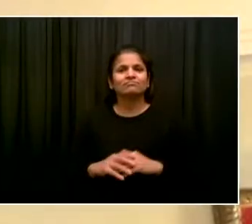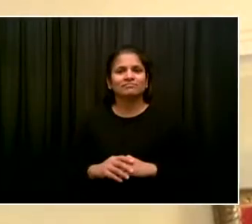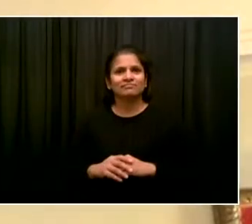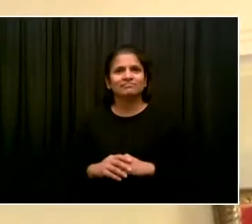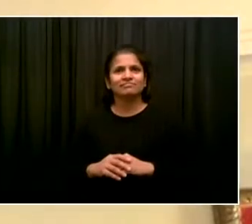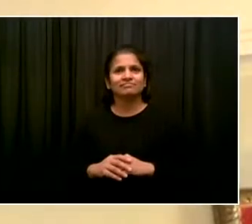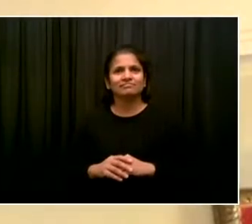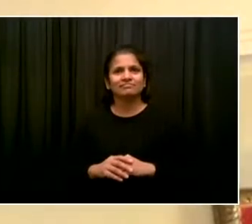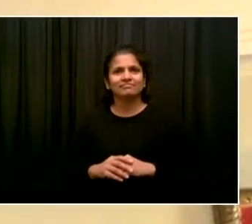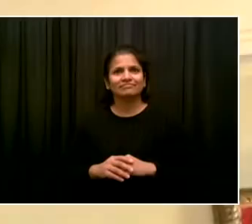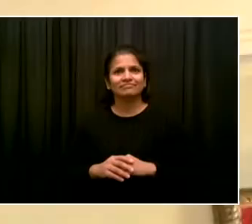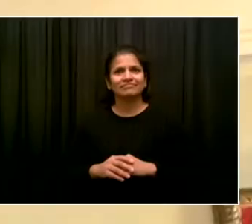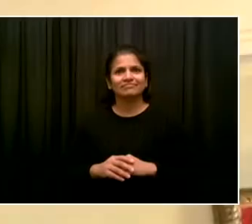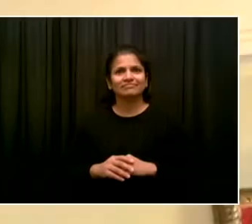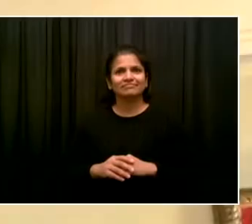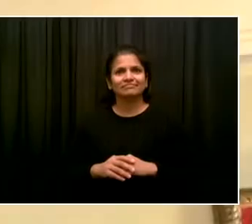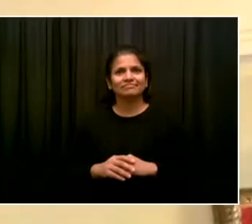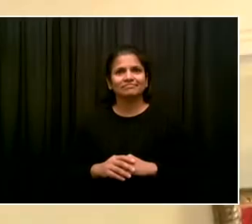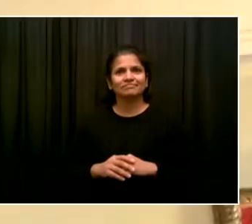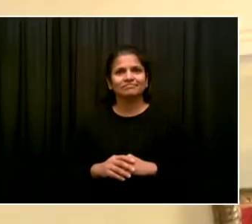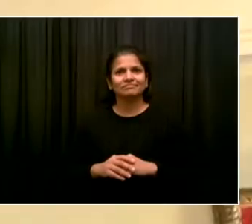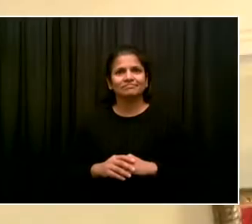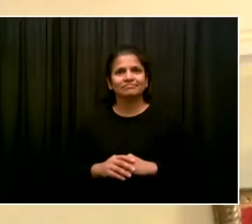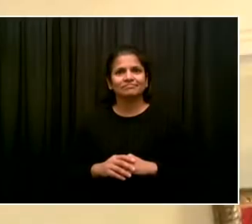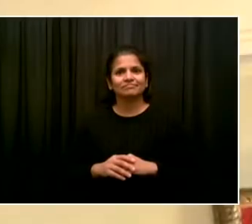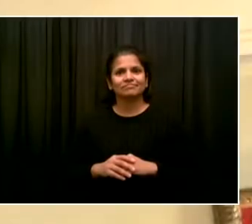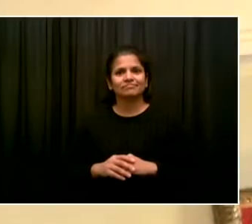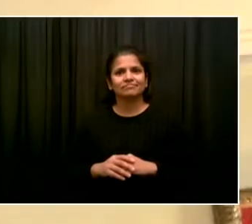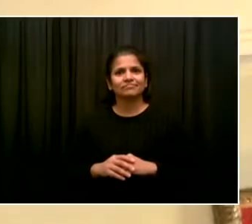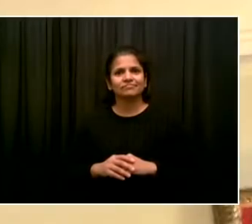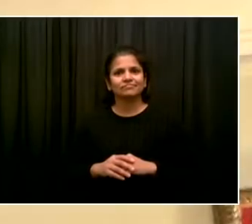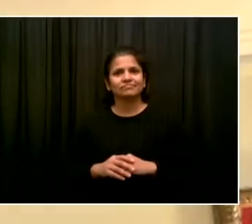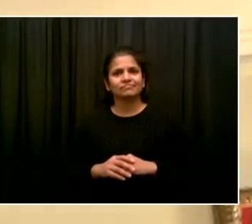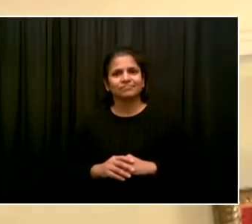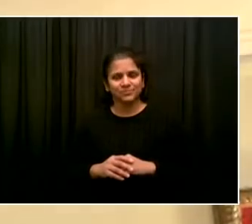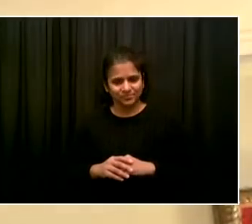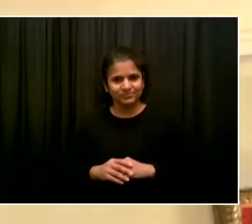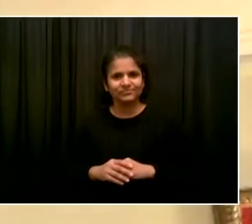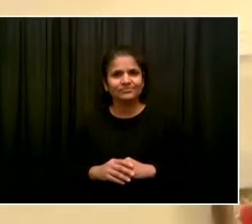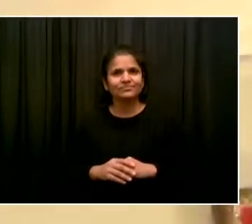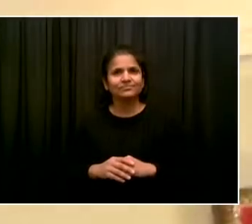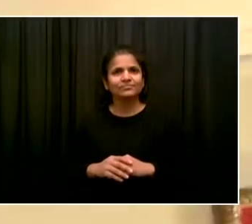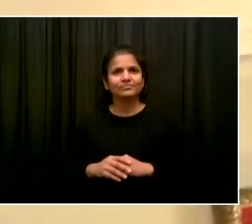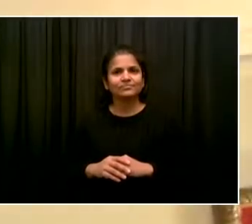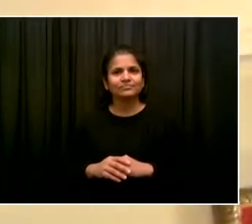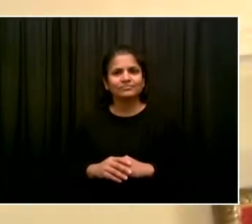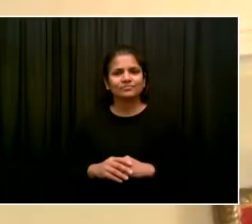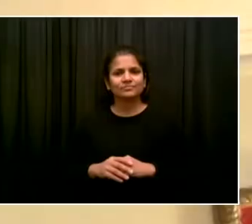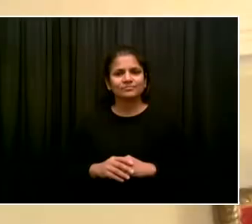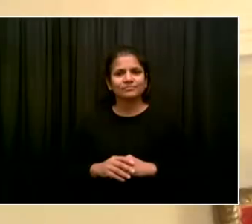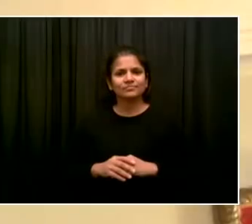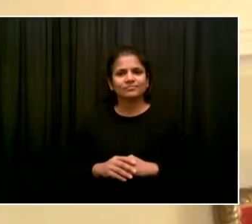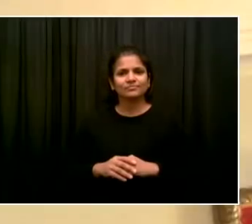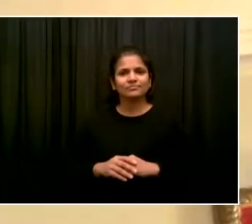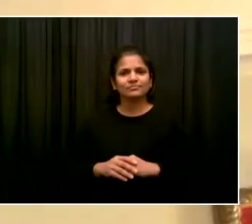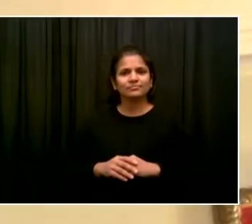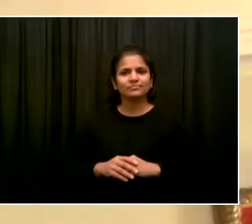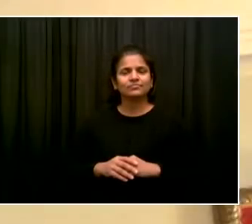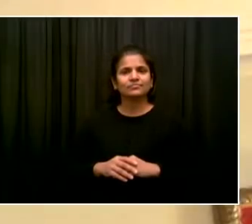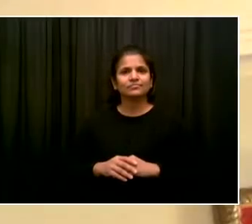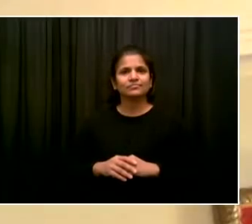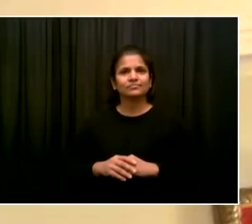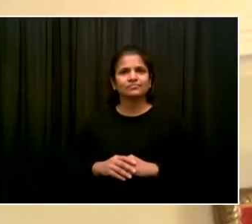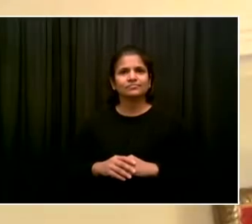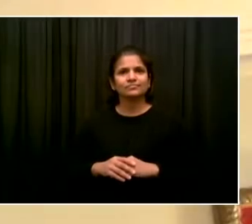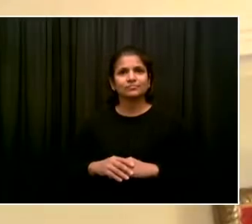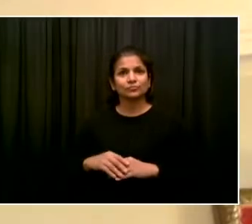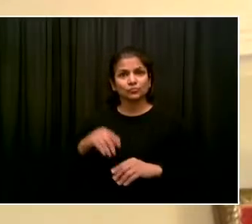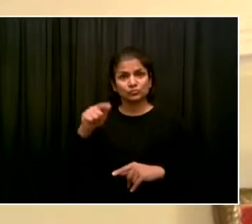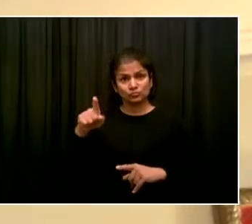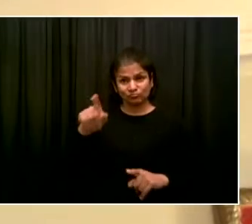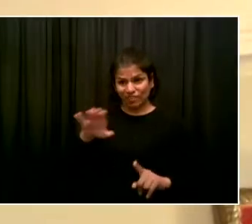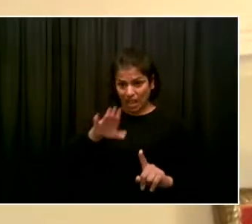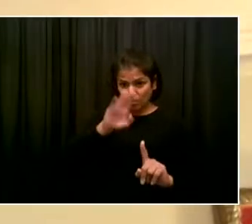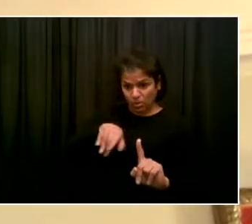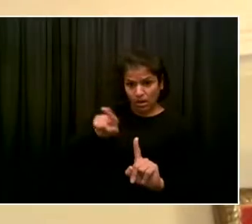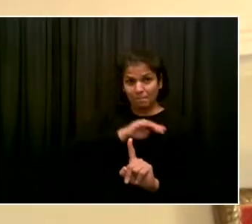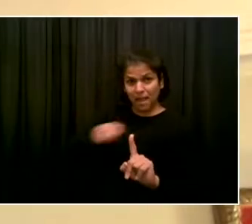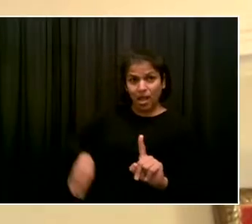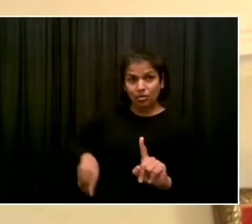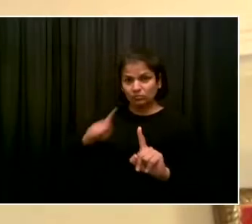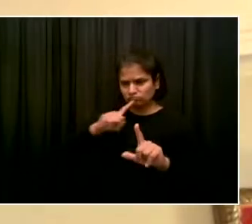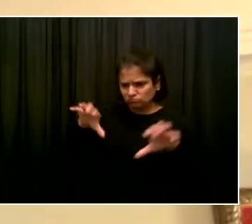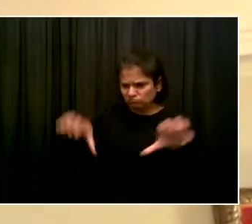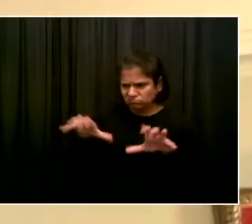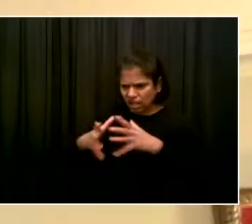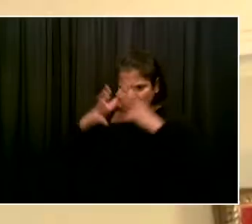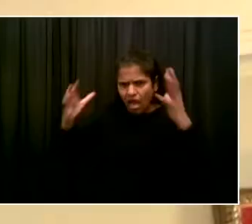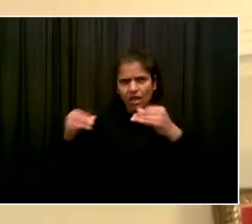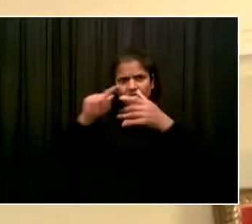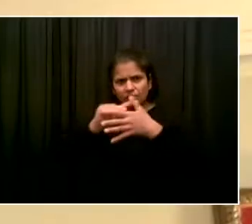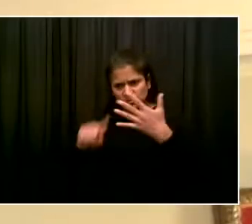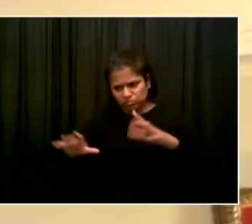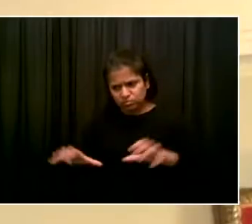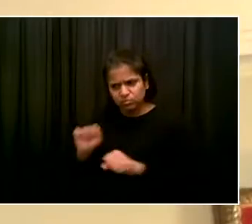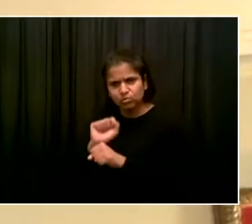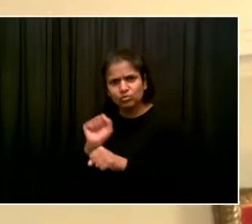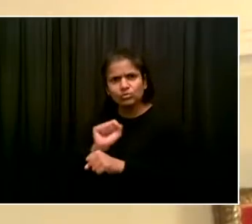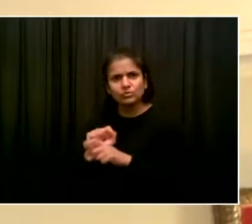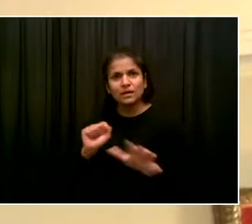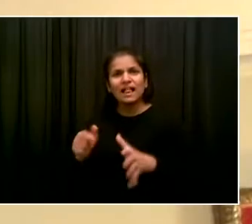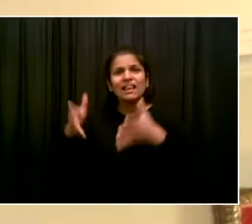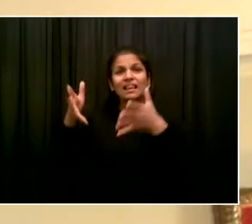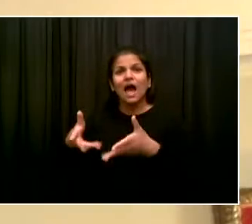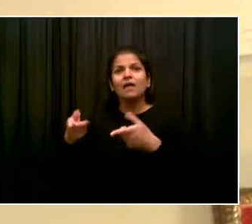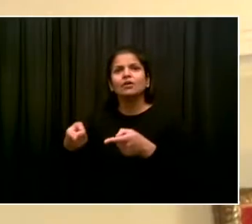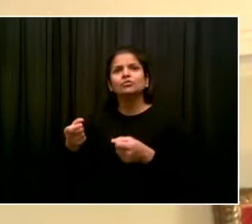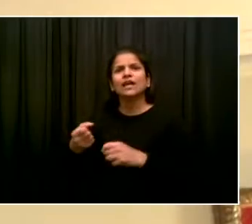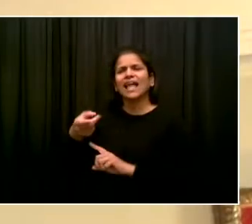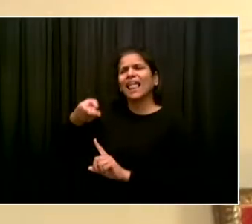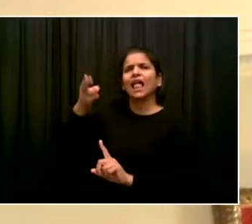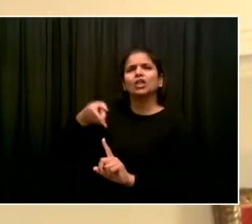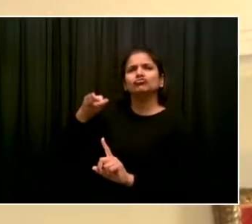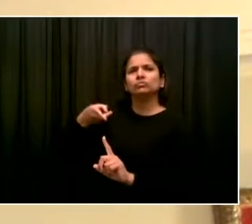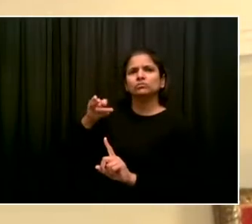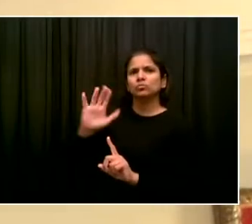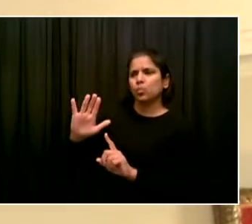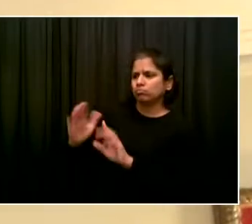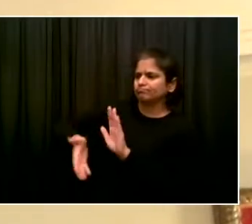IT IS A GREAT